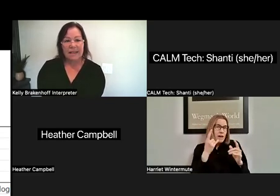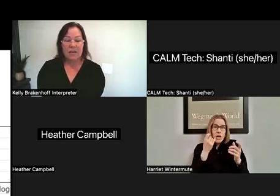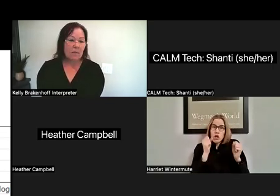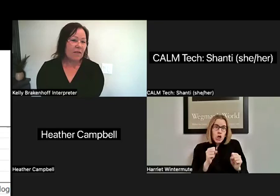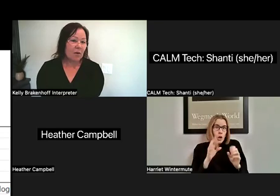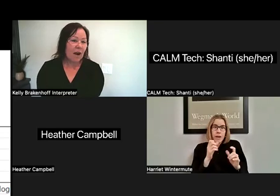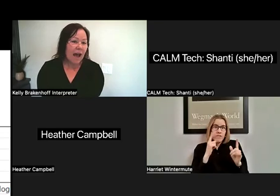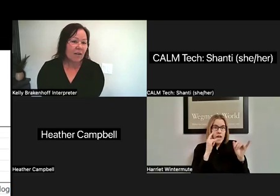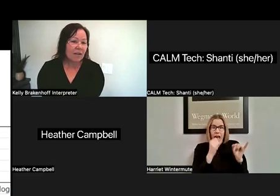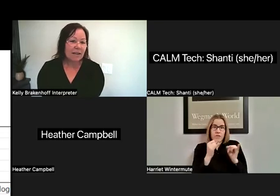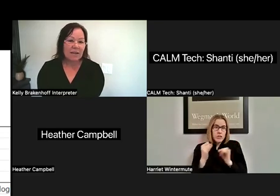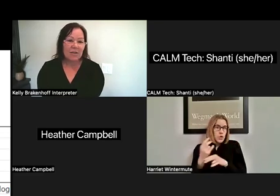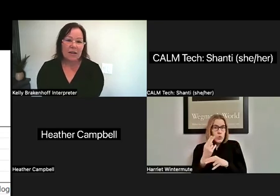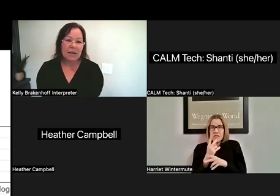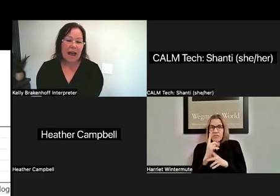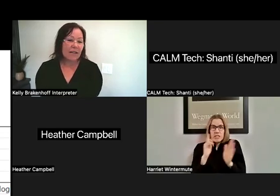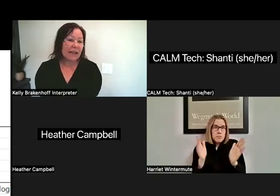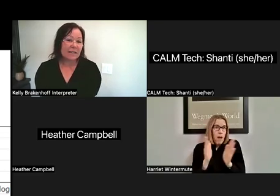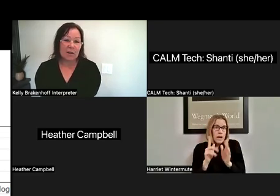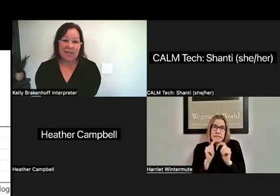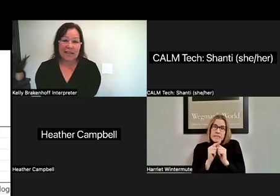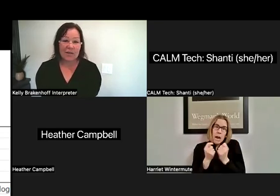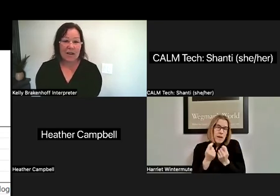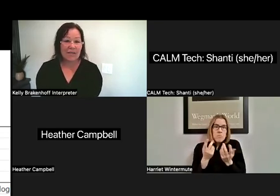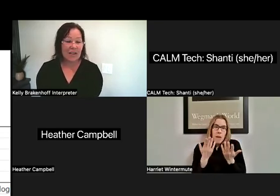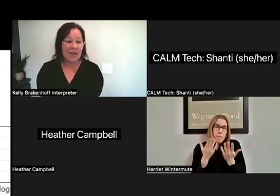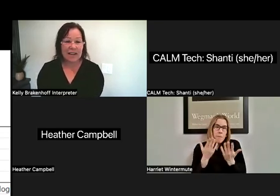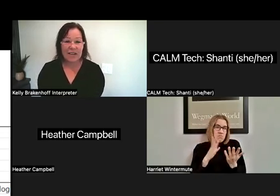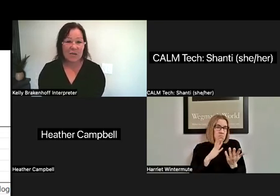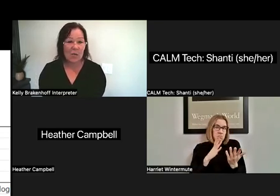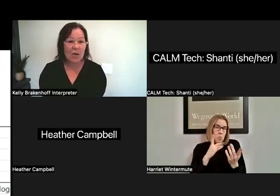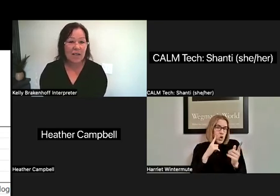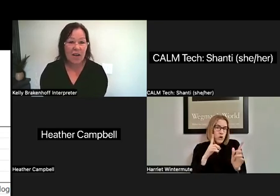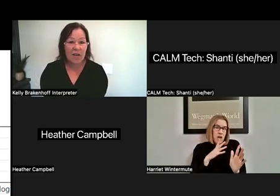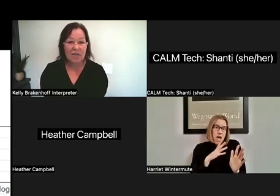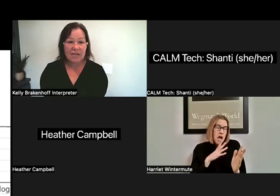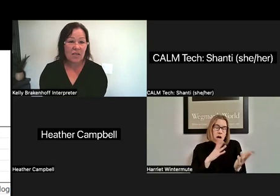could move them around. You could have each person do one for their individual workload. There is all